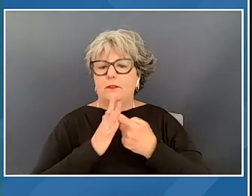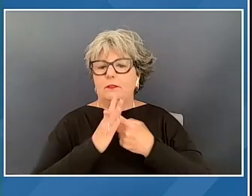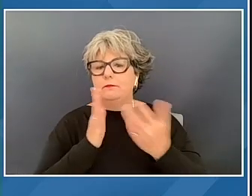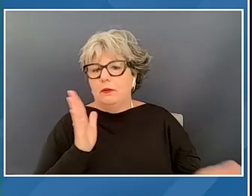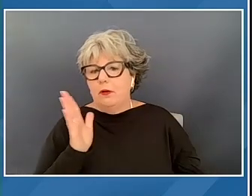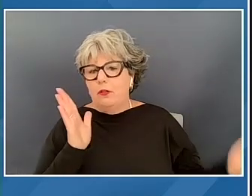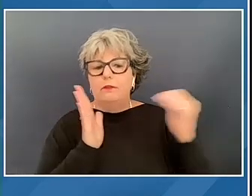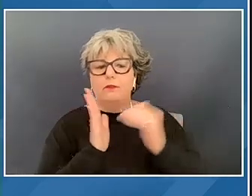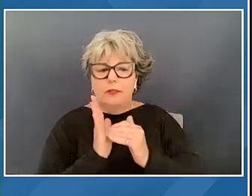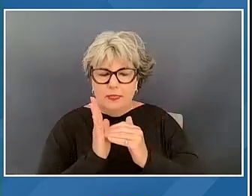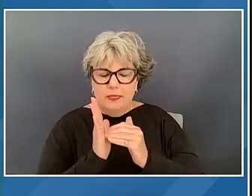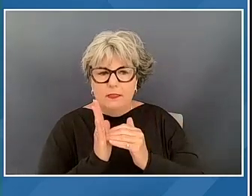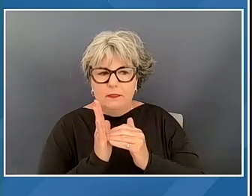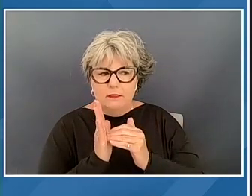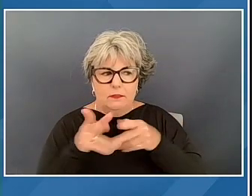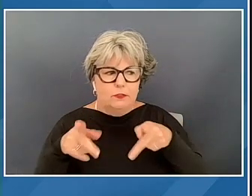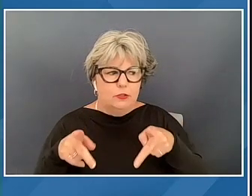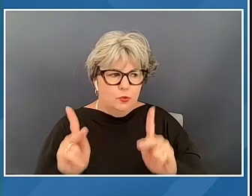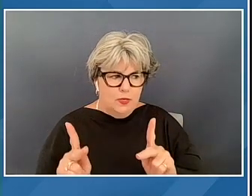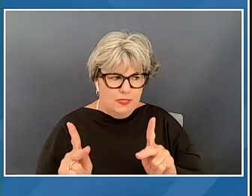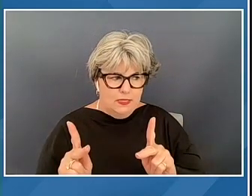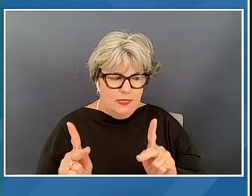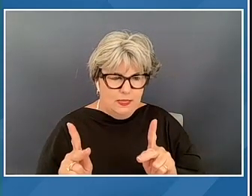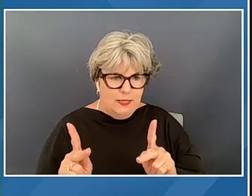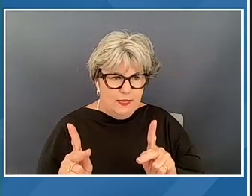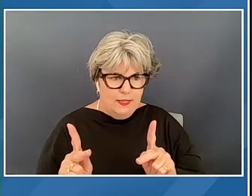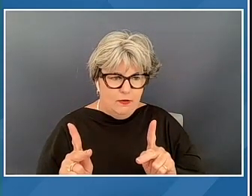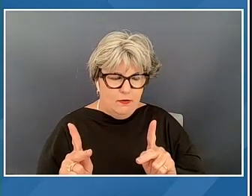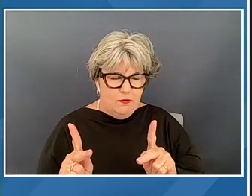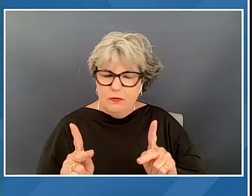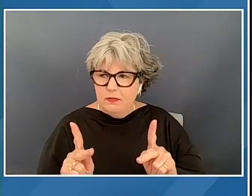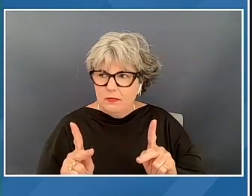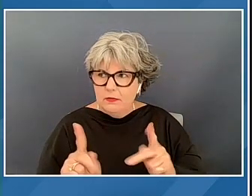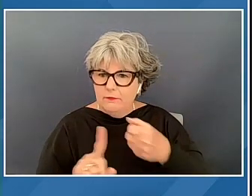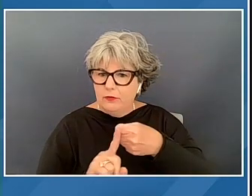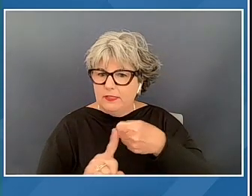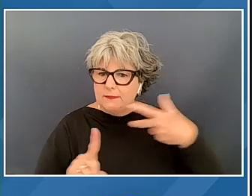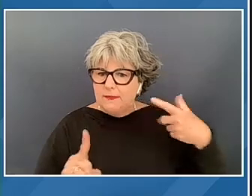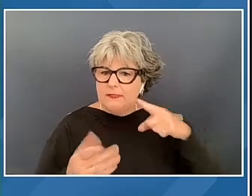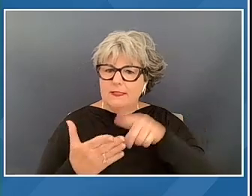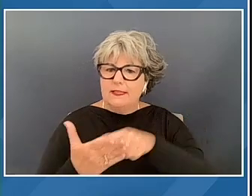allow for an expansion of cancellation for more people included?